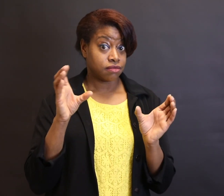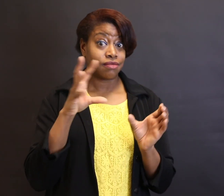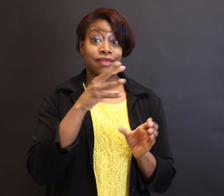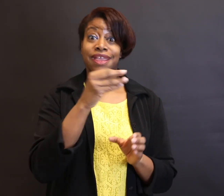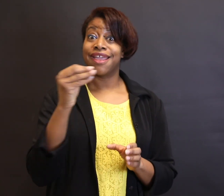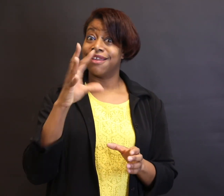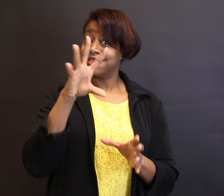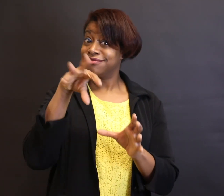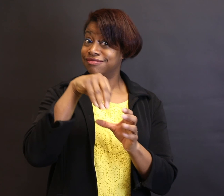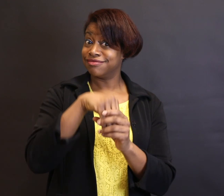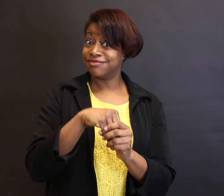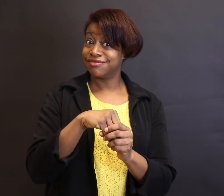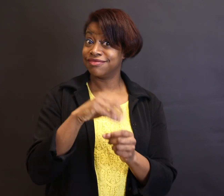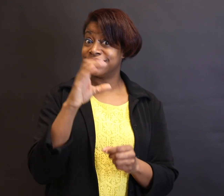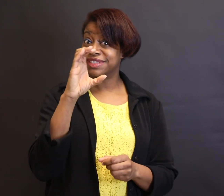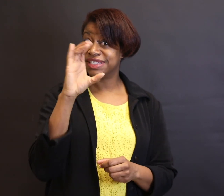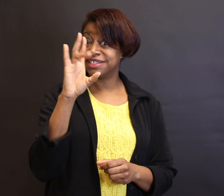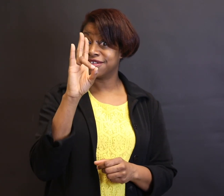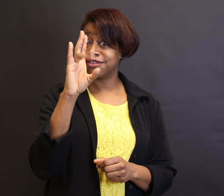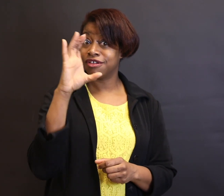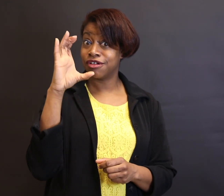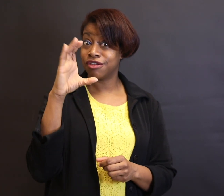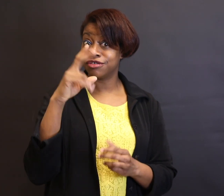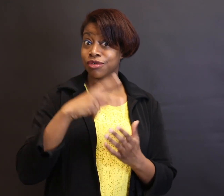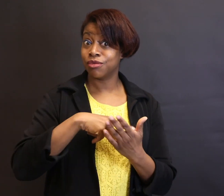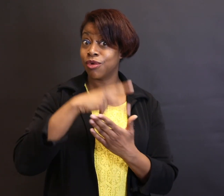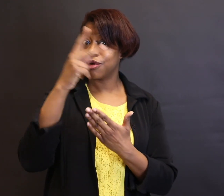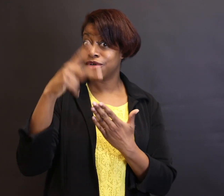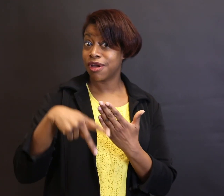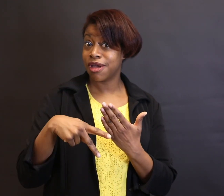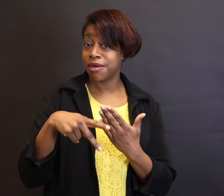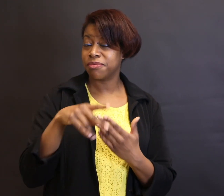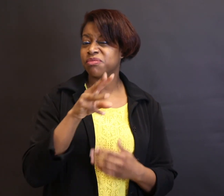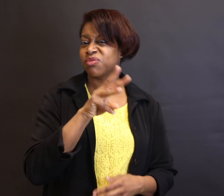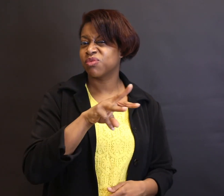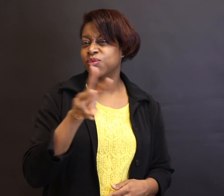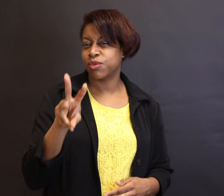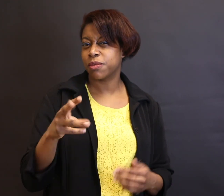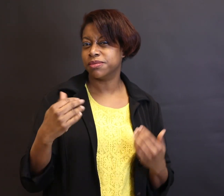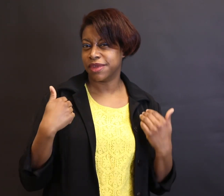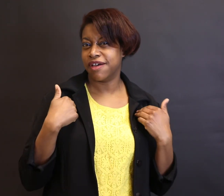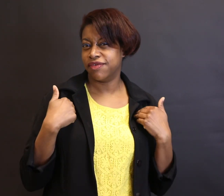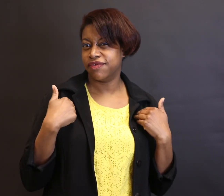and participating in the Connect 700 Program, visit our website here: